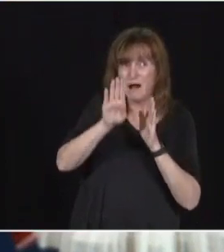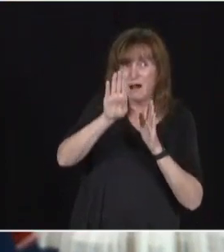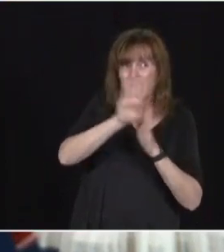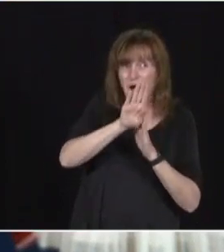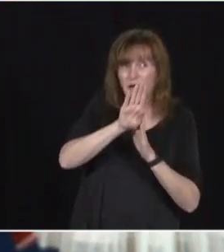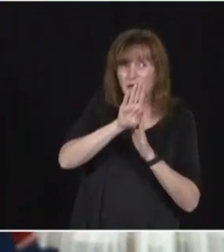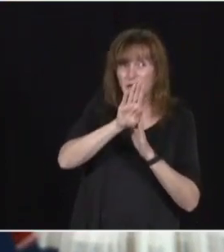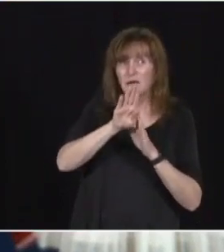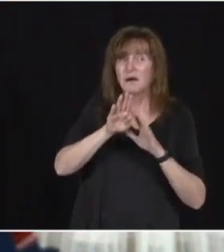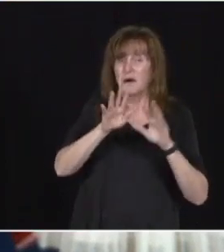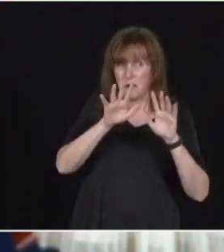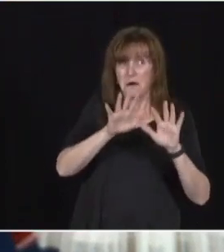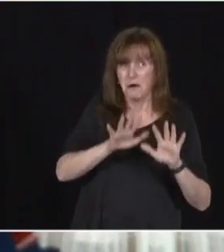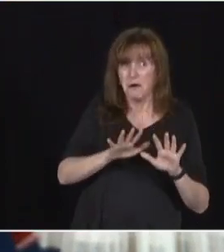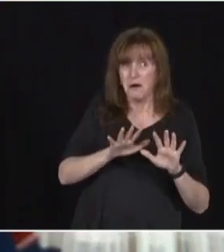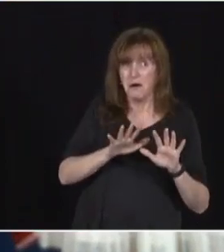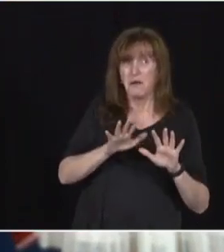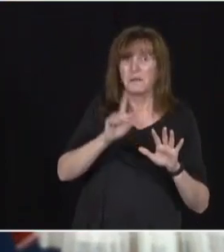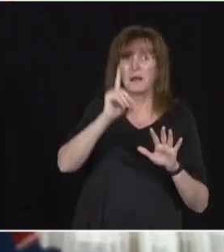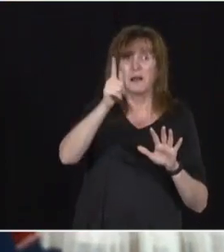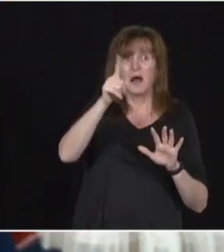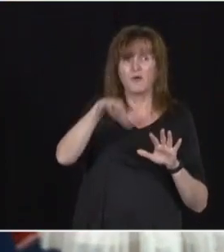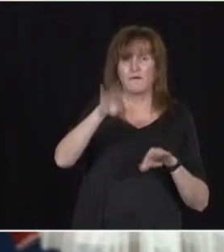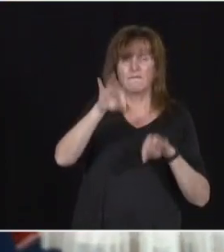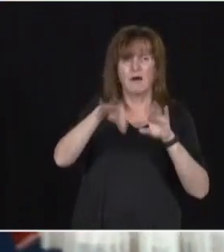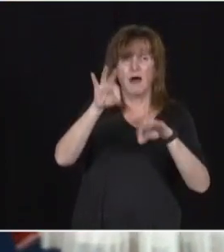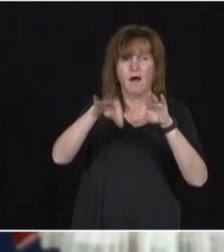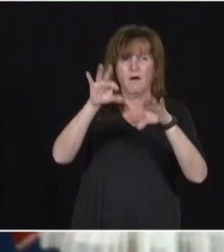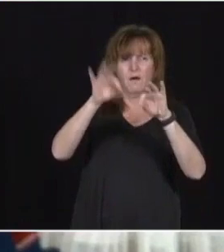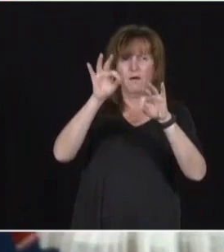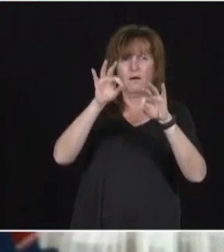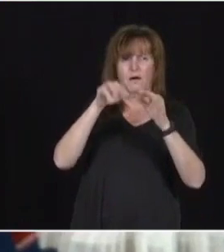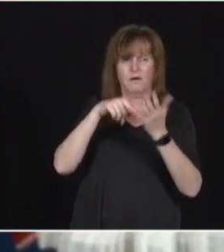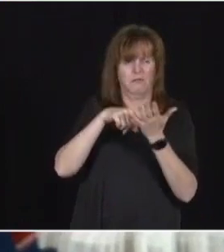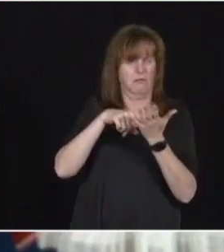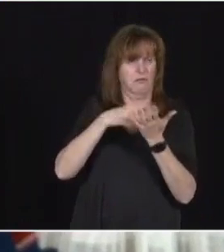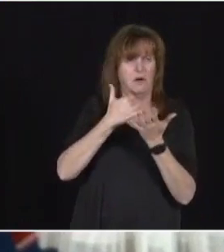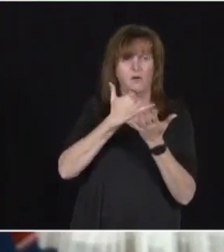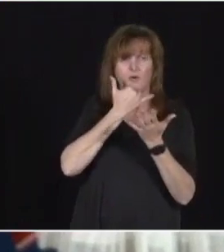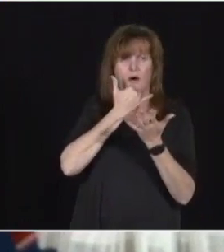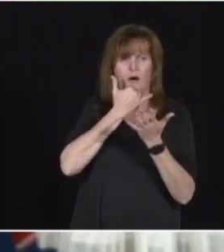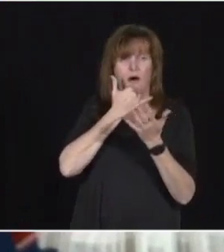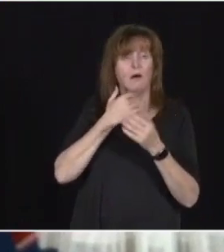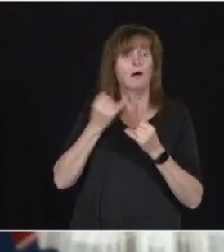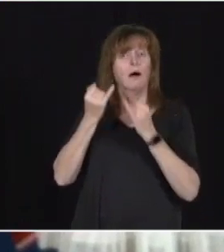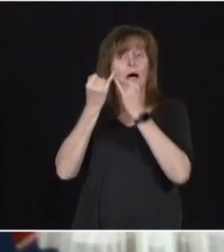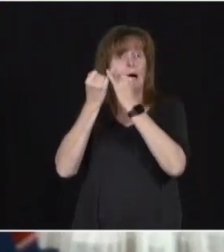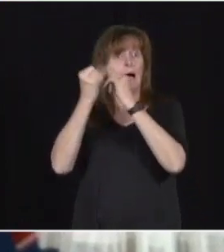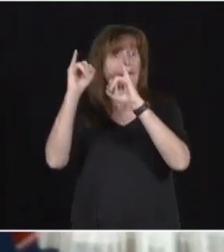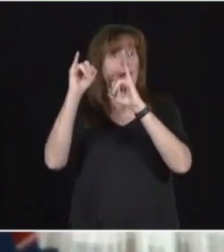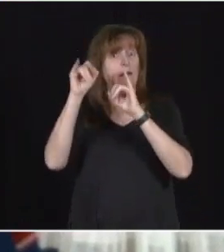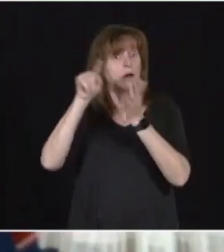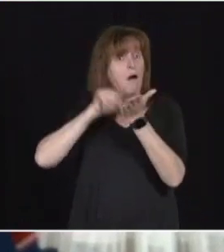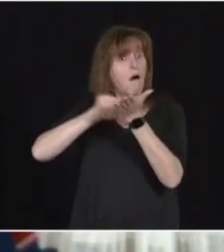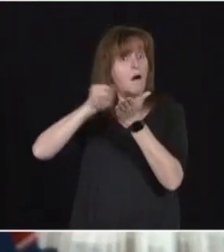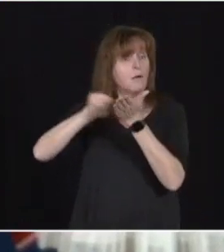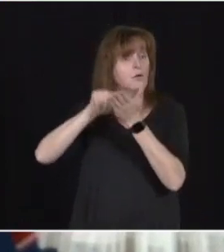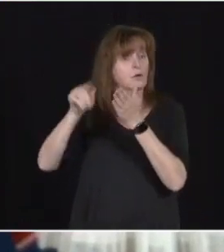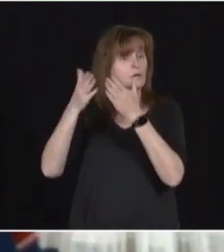deficit came into $15 billion was later shown to be completely inaccurate by both the independent financial accountability officer.